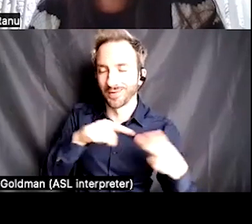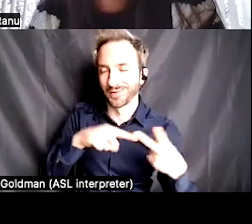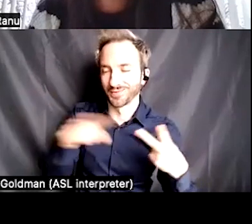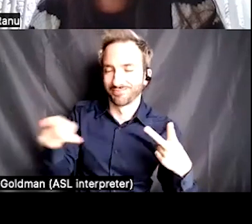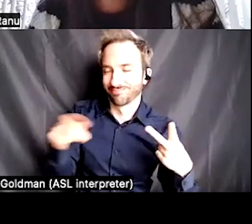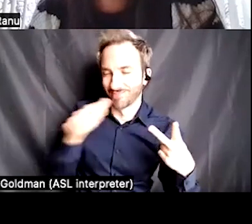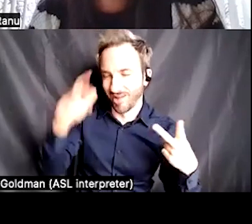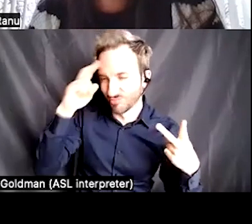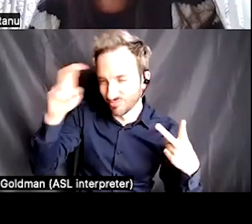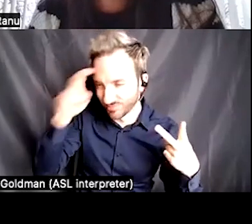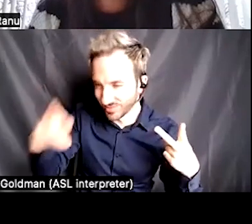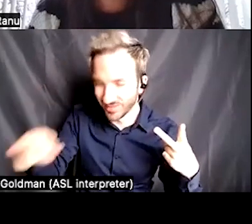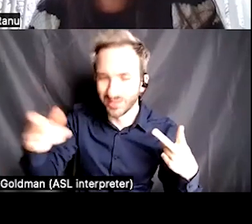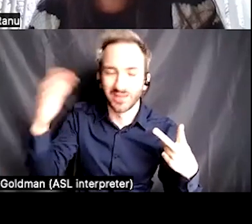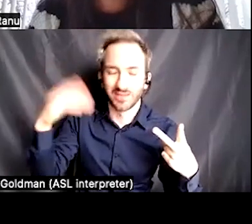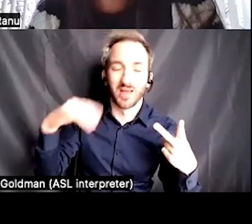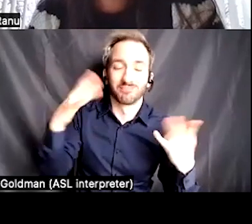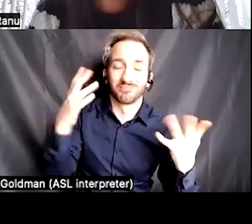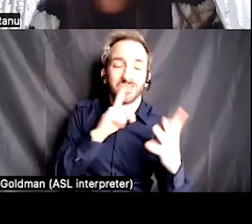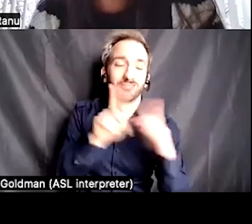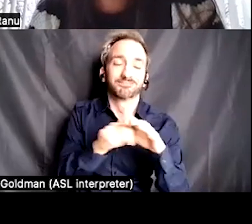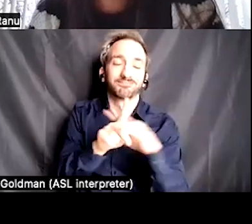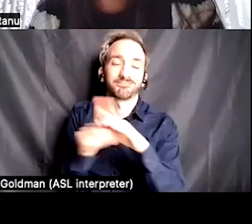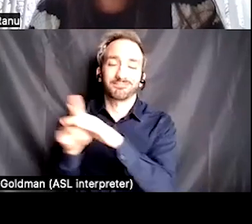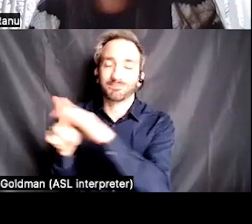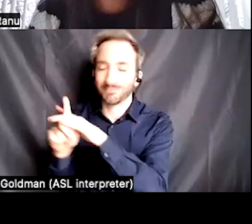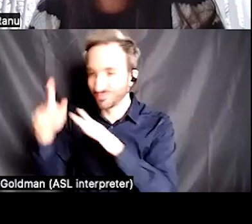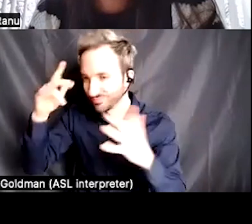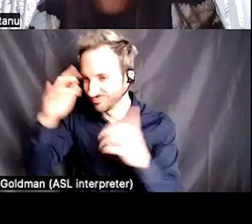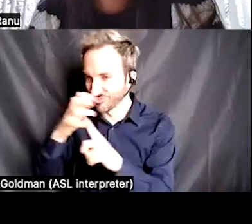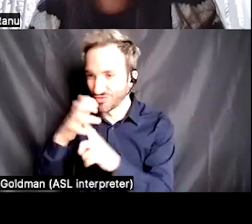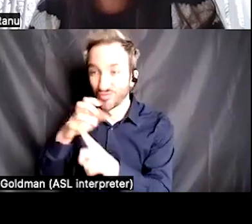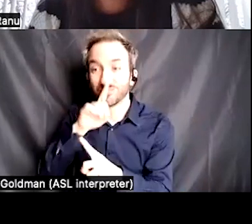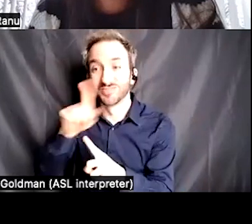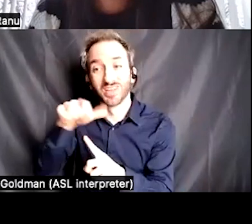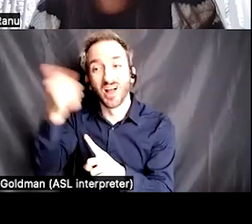the headlines around mushrooms' prominence in other retail areas have been incredible.